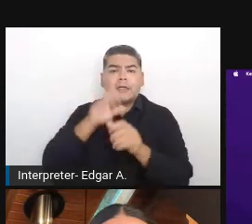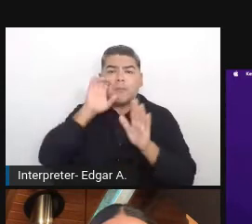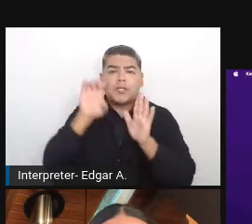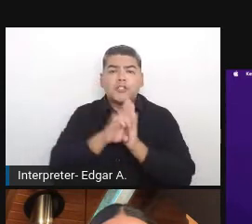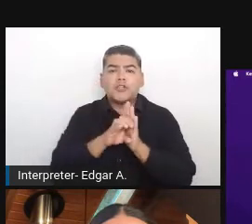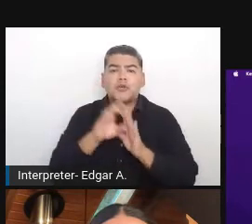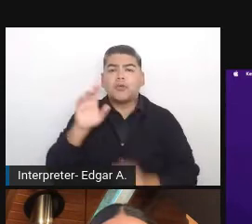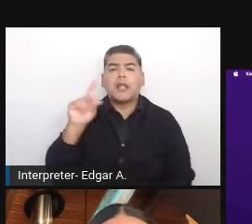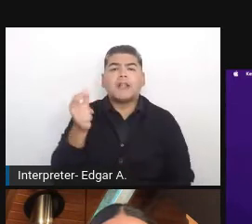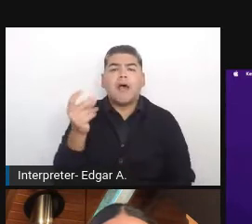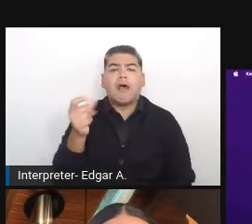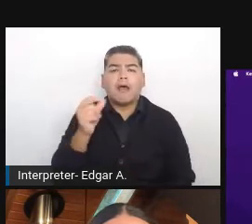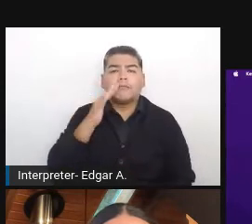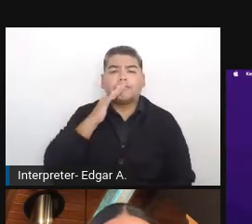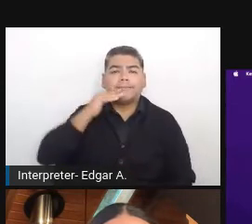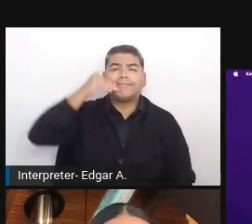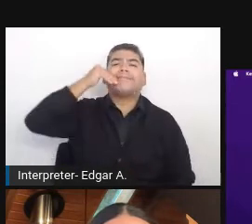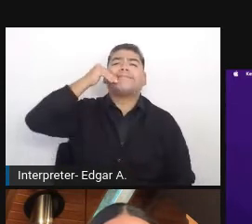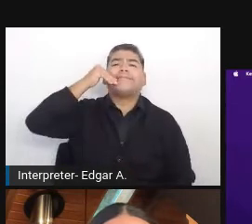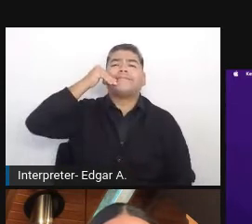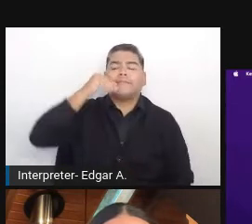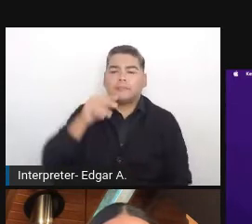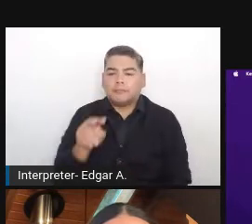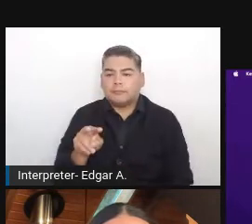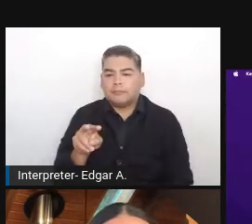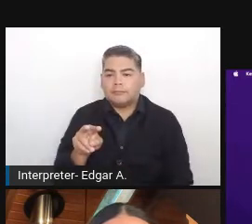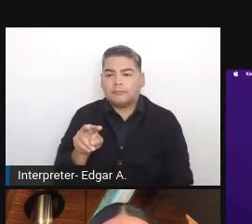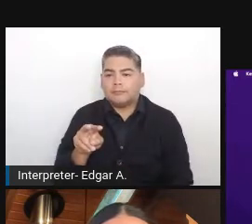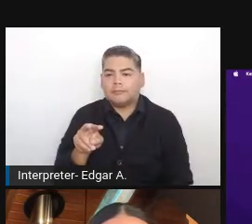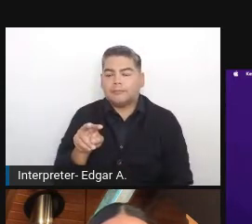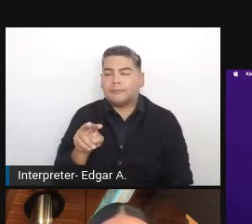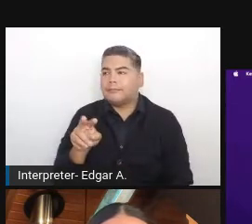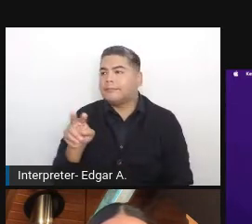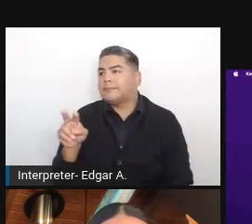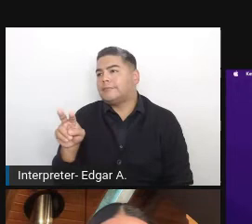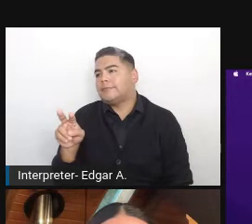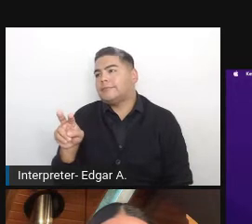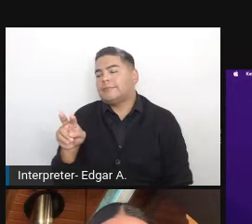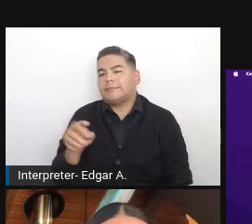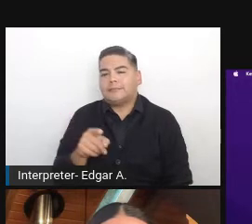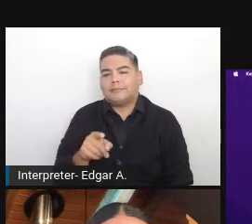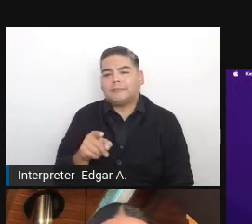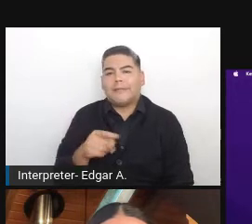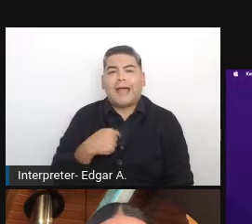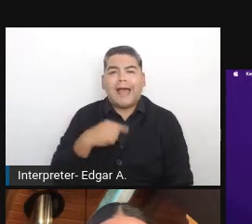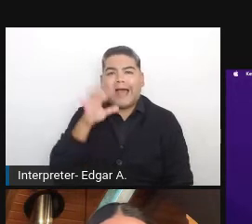really. I'm a cat person, smiling dog is really a problem for me